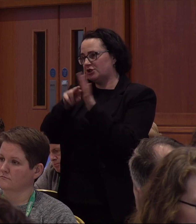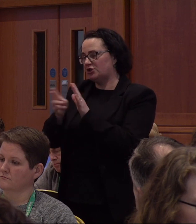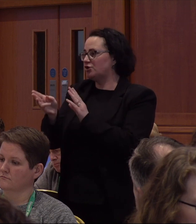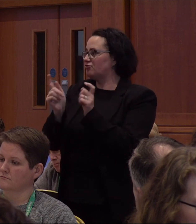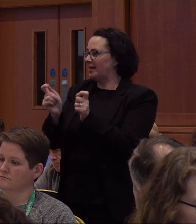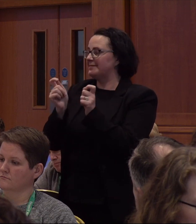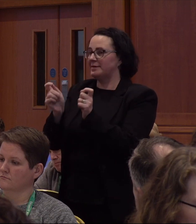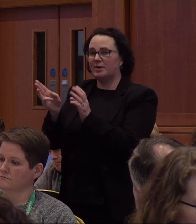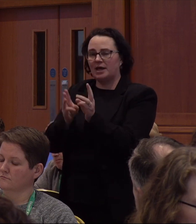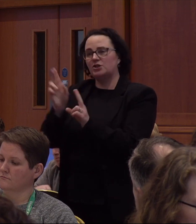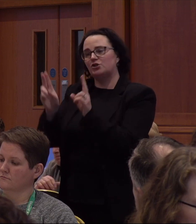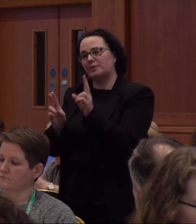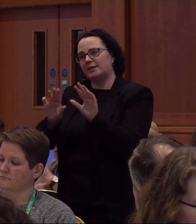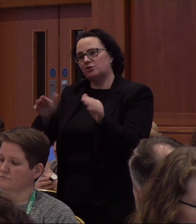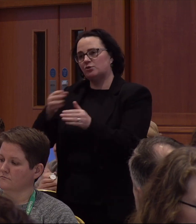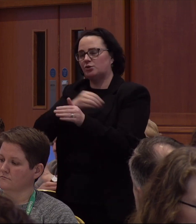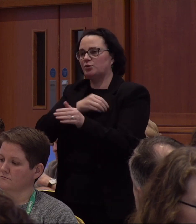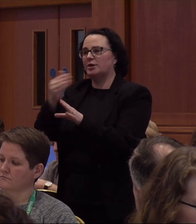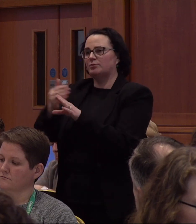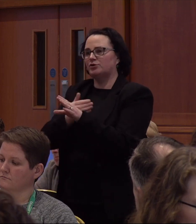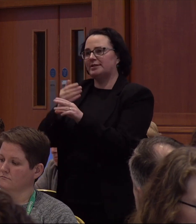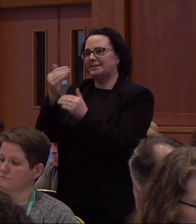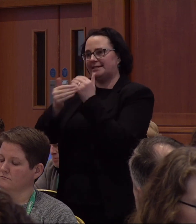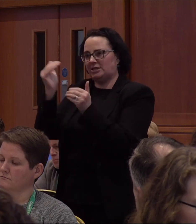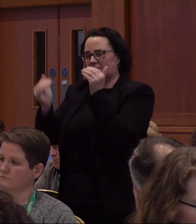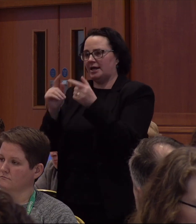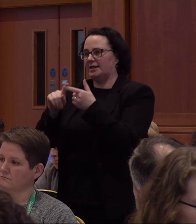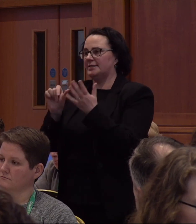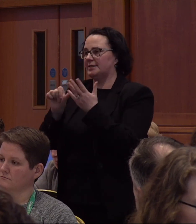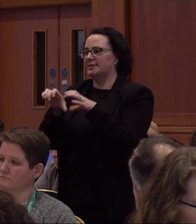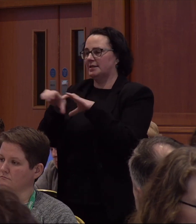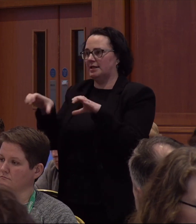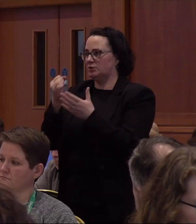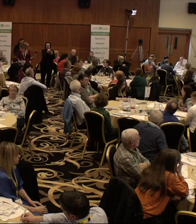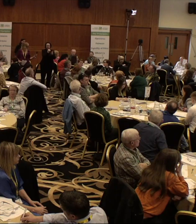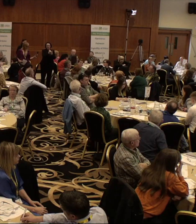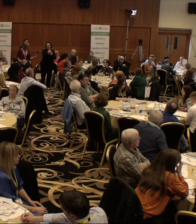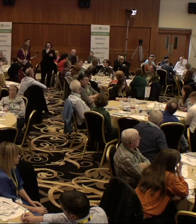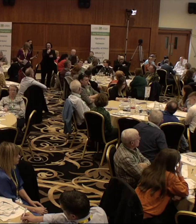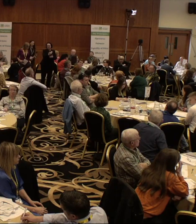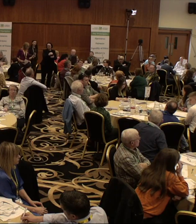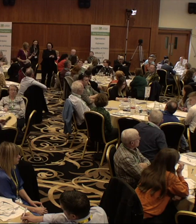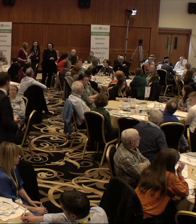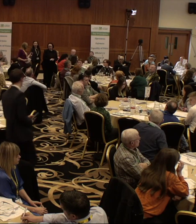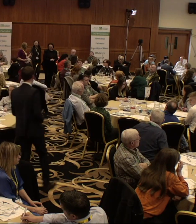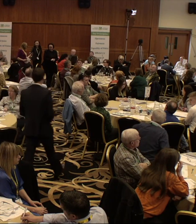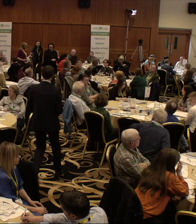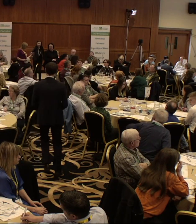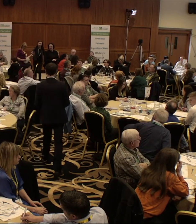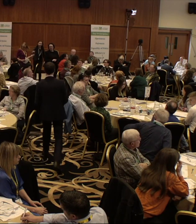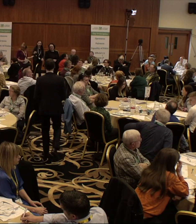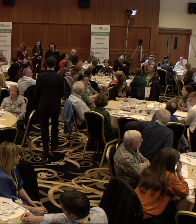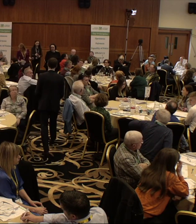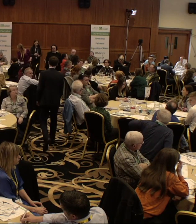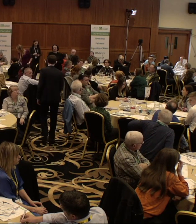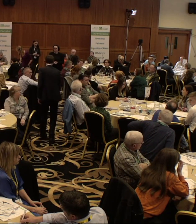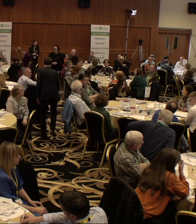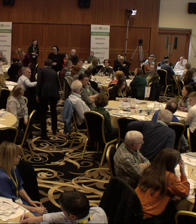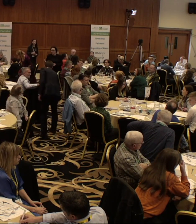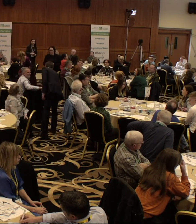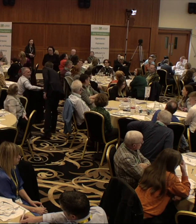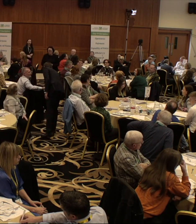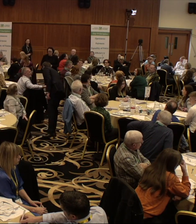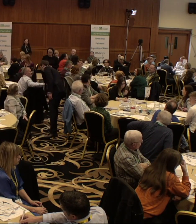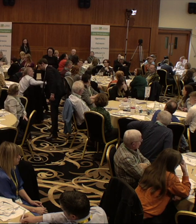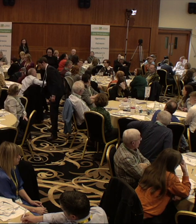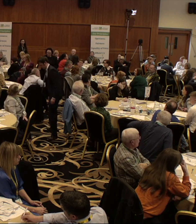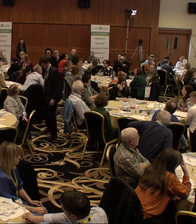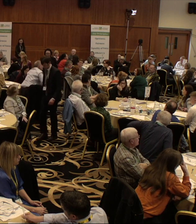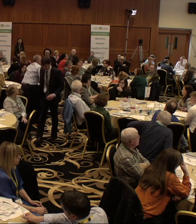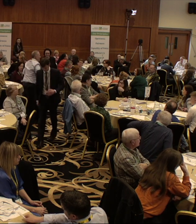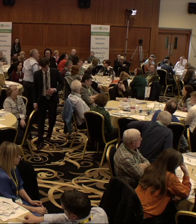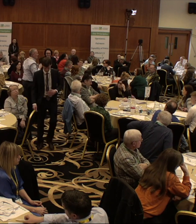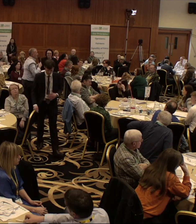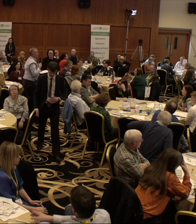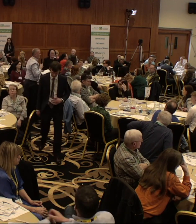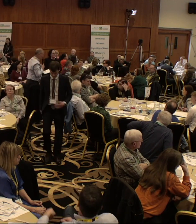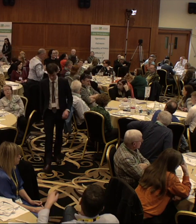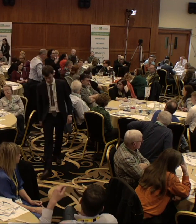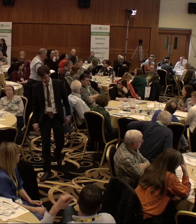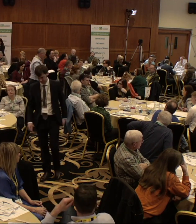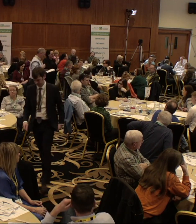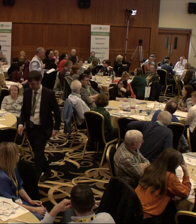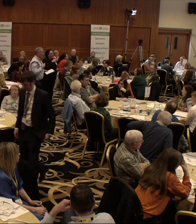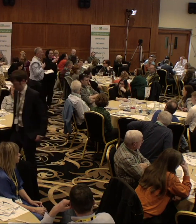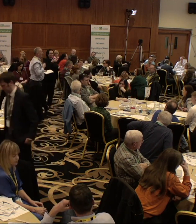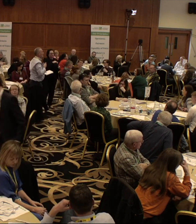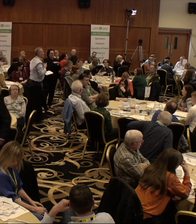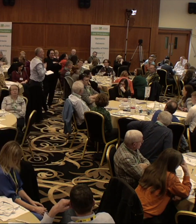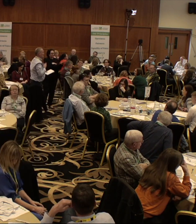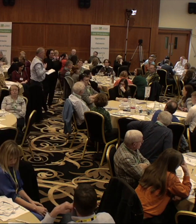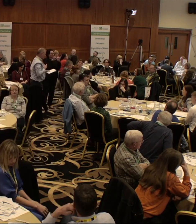to preteens and sixth class students. Thank you. Thanks very much from table 10. Yeah we've clearly